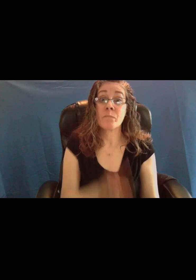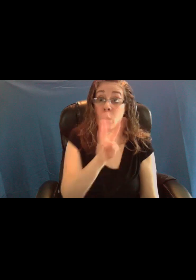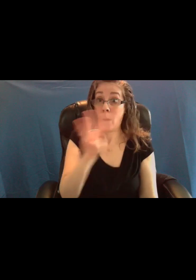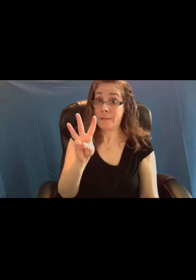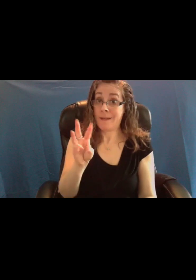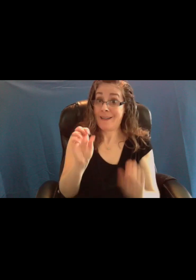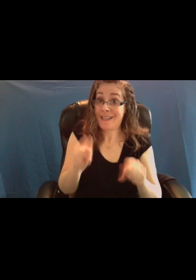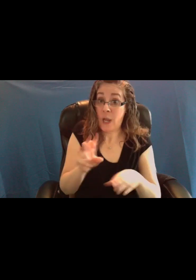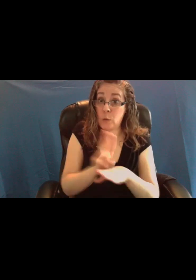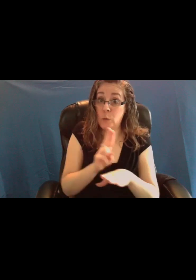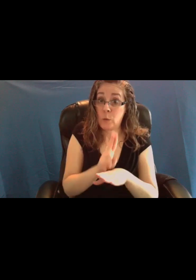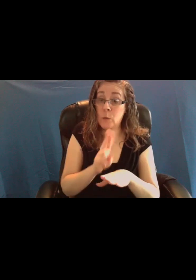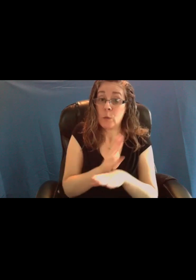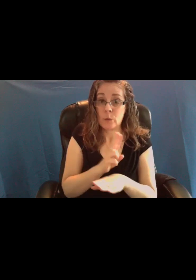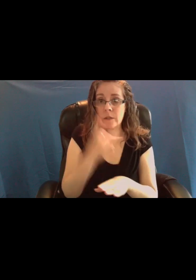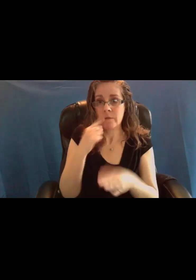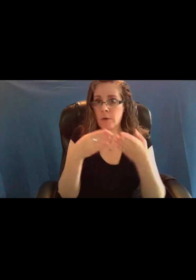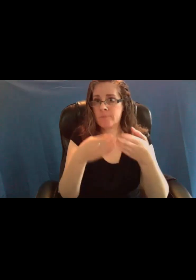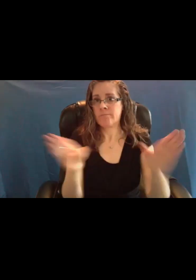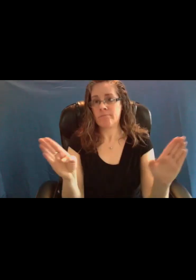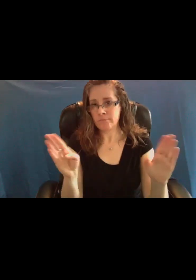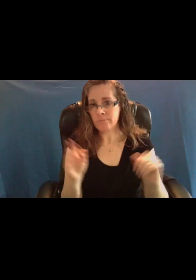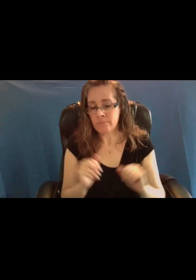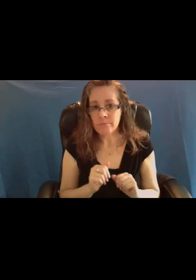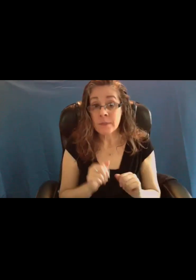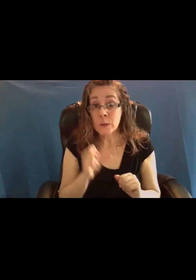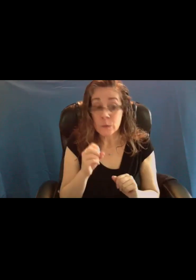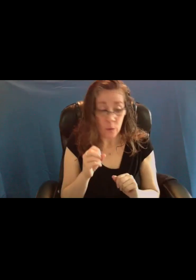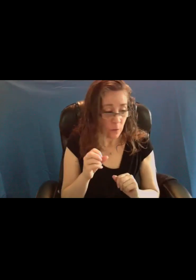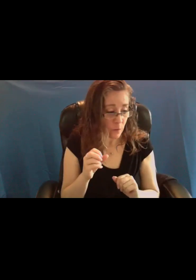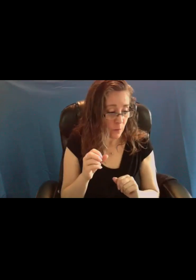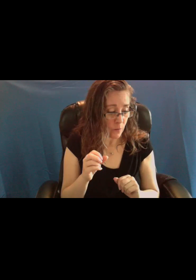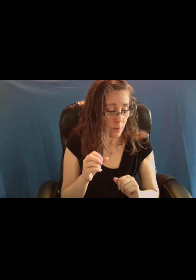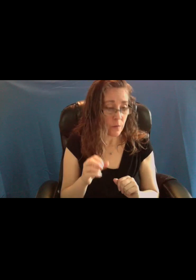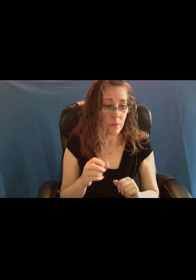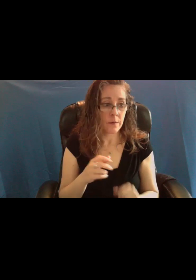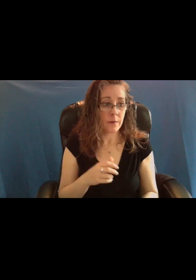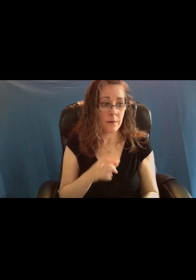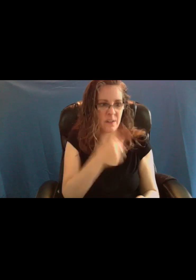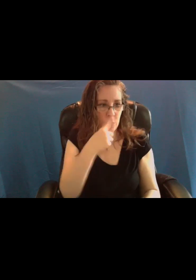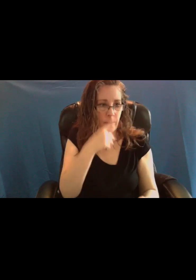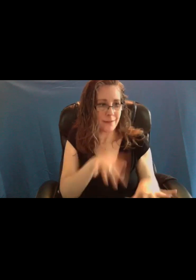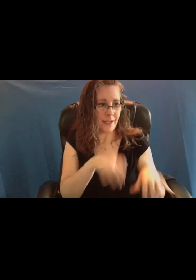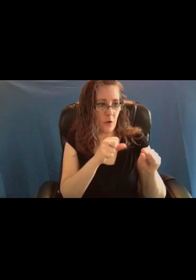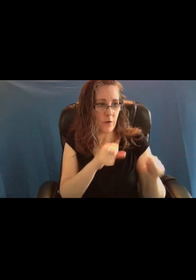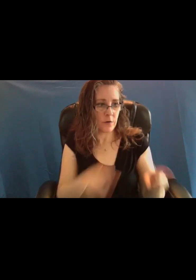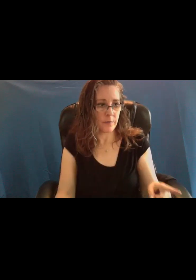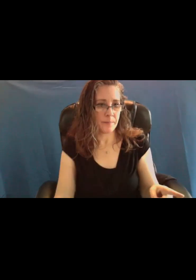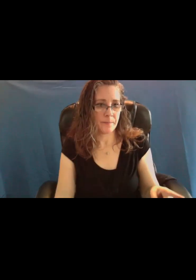by a majority of the population. You have to keep in mind even if you have a website that compliance with WCAG2.0 level